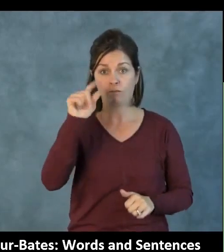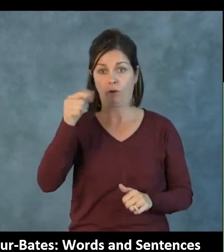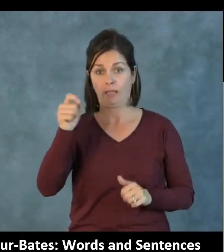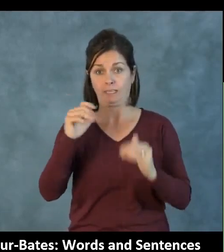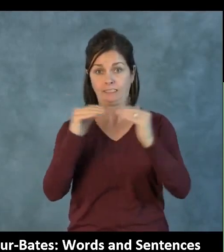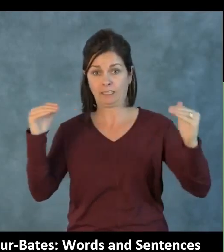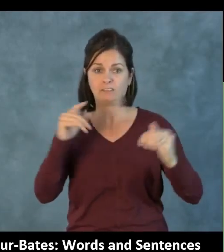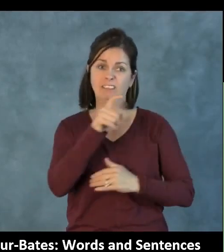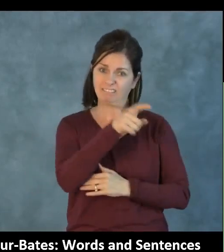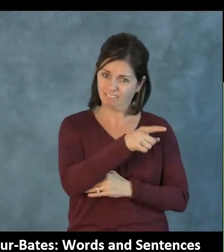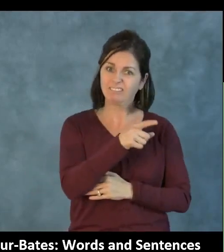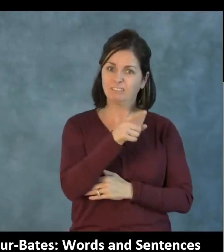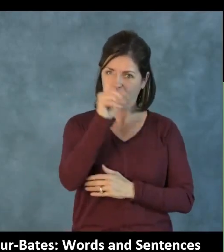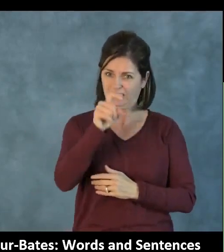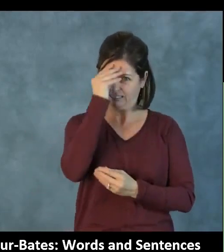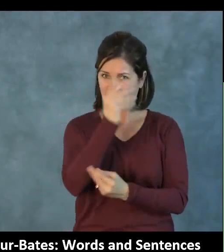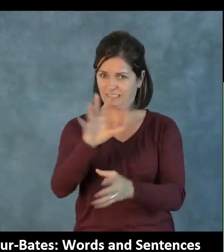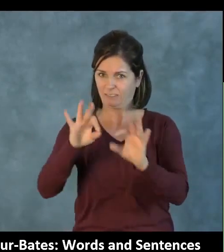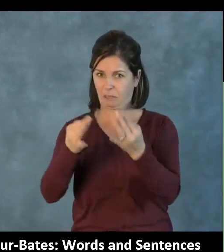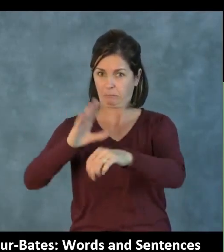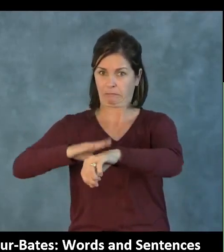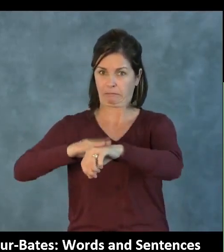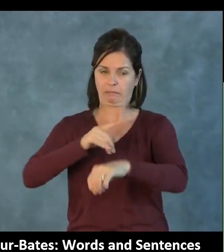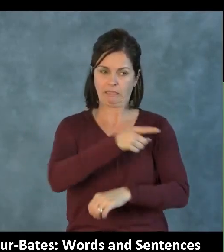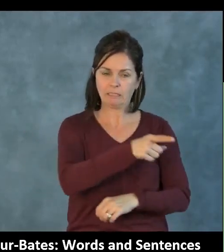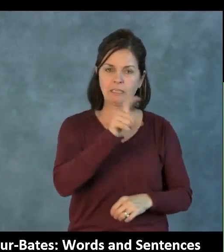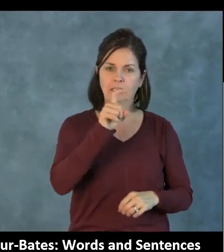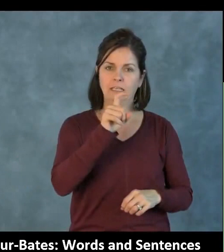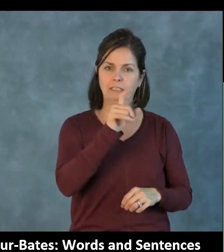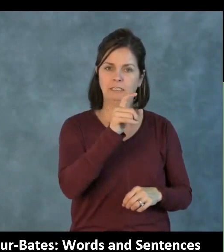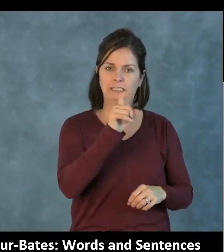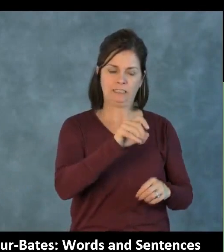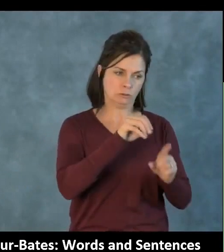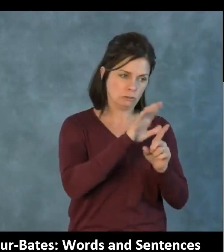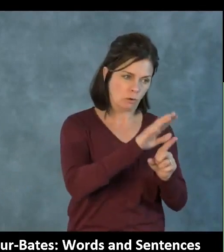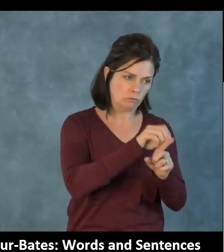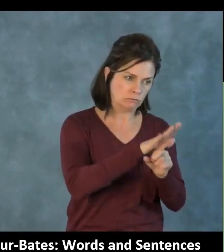their child needs to be exposed to and learning and